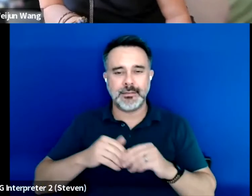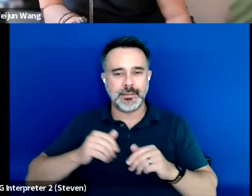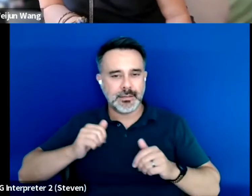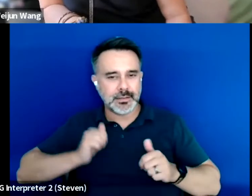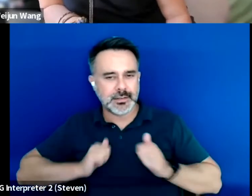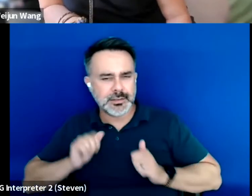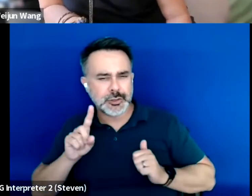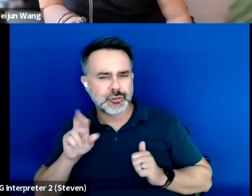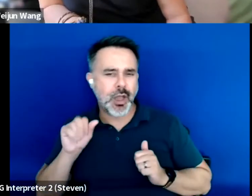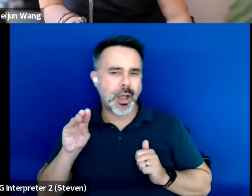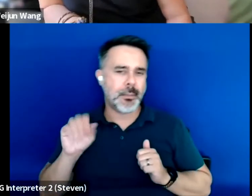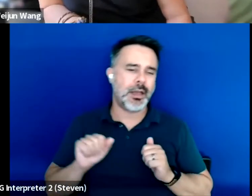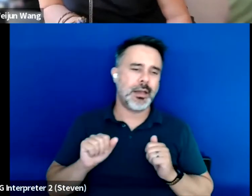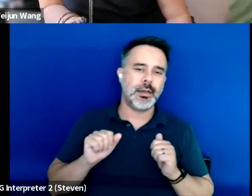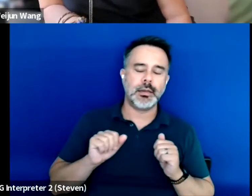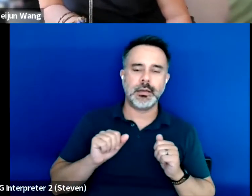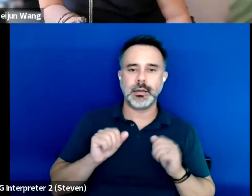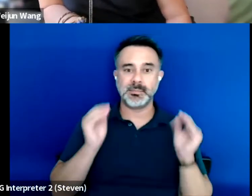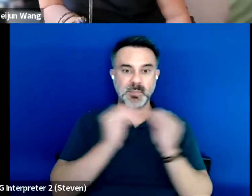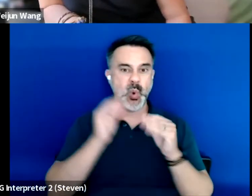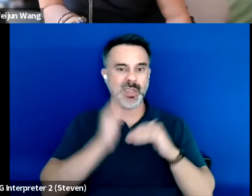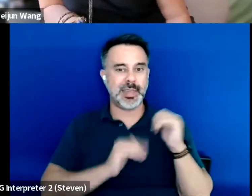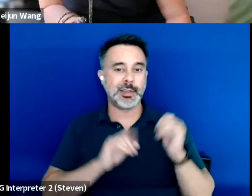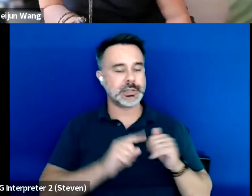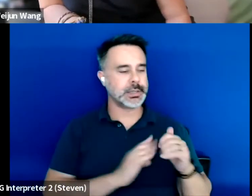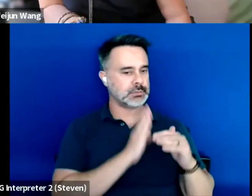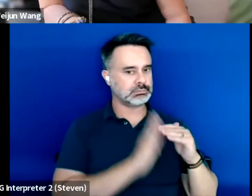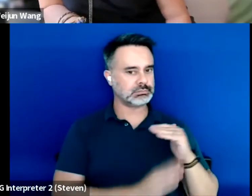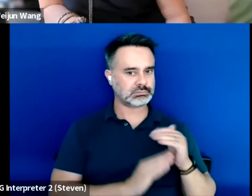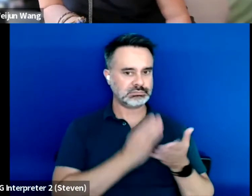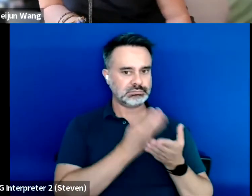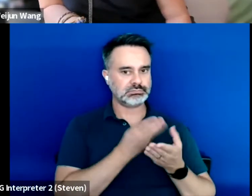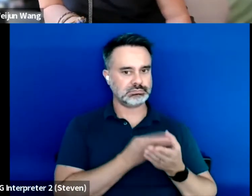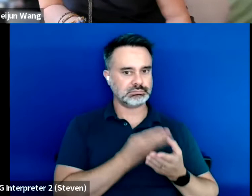Pushing back to keep in the fart jokes is absolutely critical.